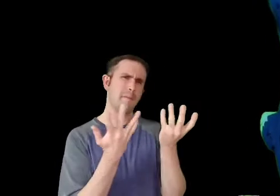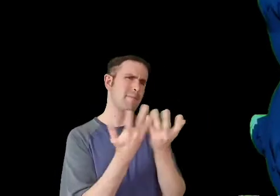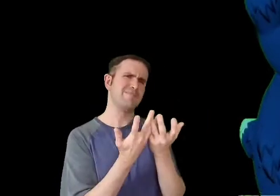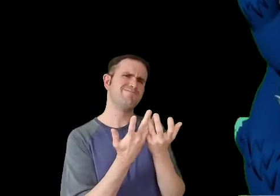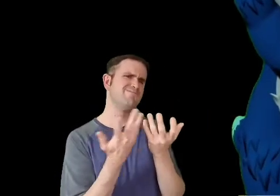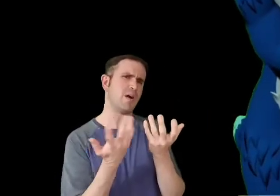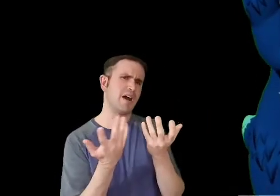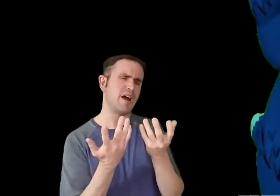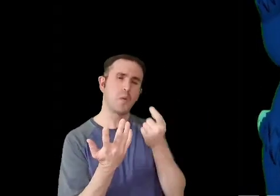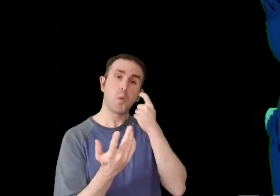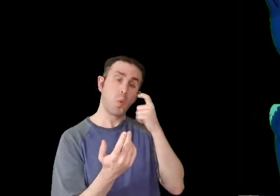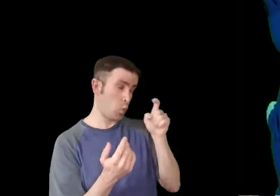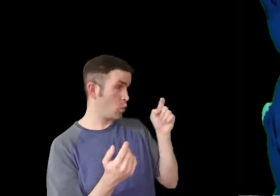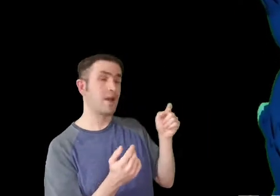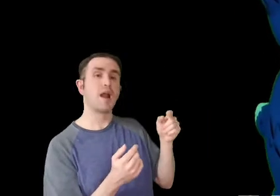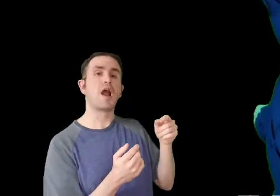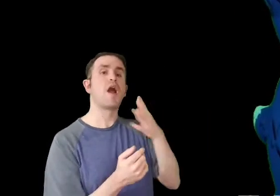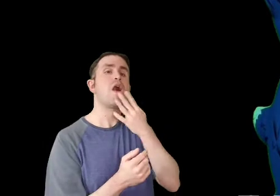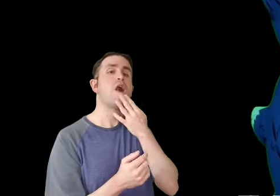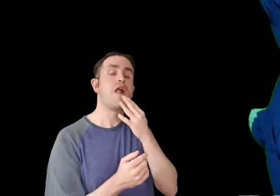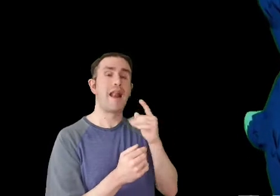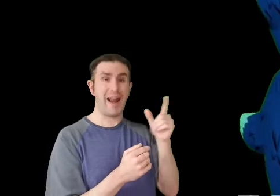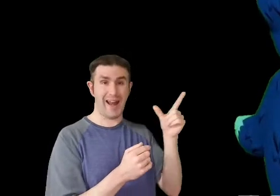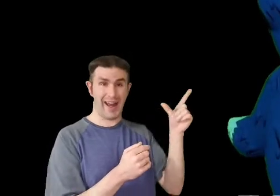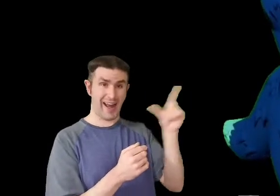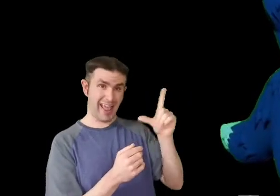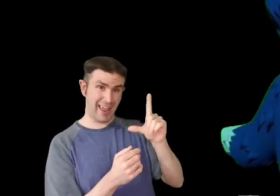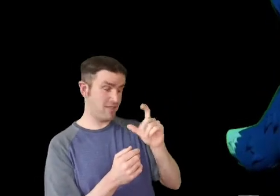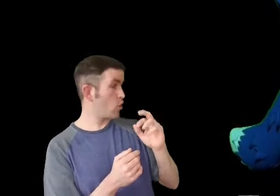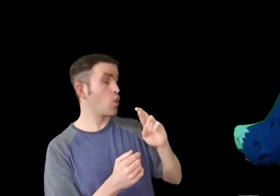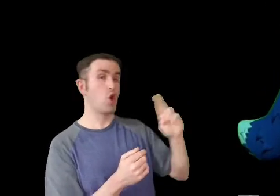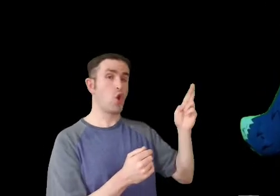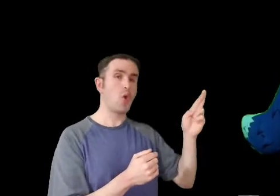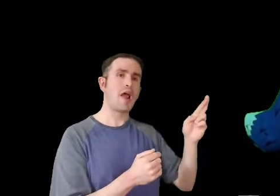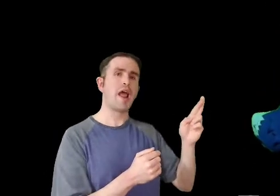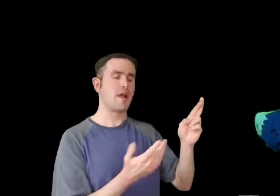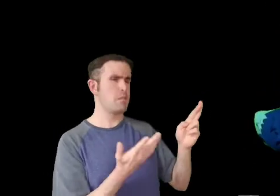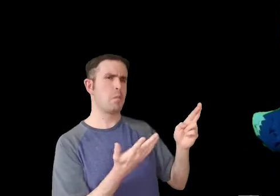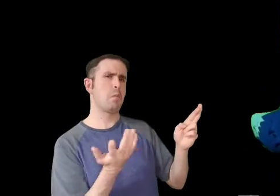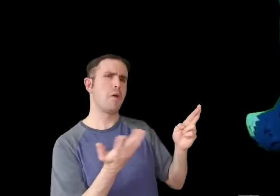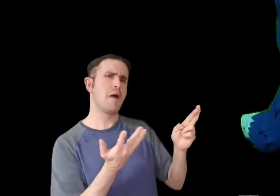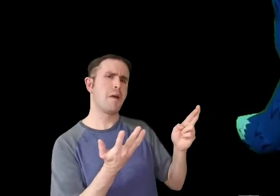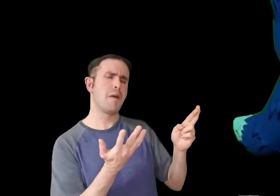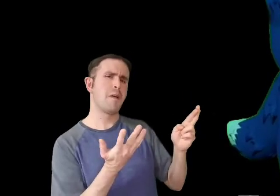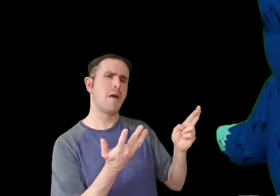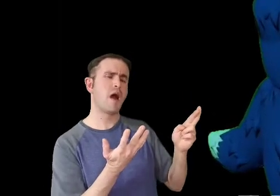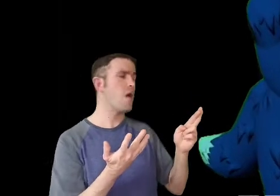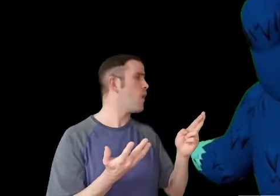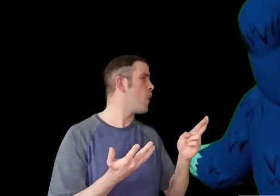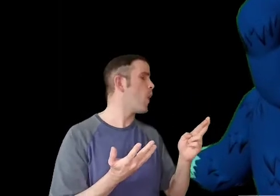look on the color wheel here, what are the colors to the left and to the right? You see there,